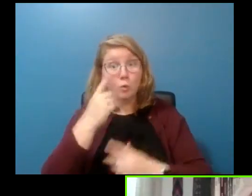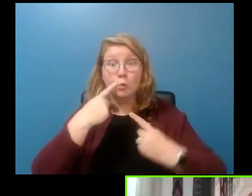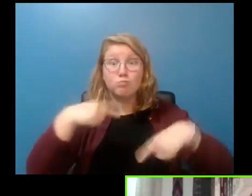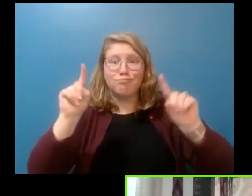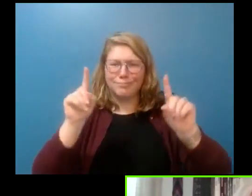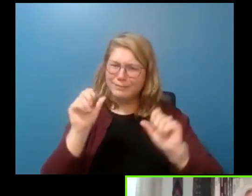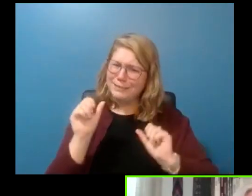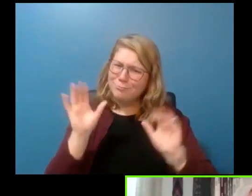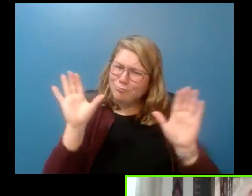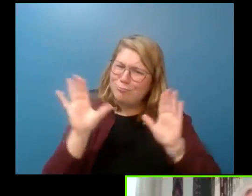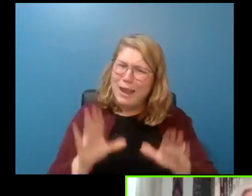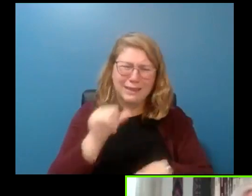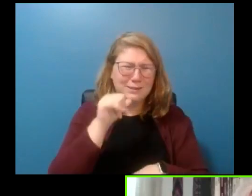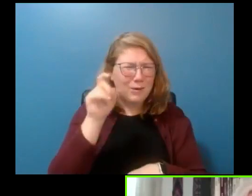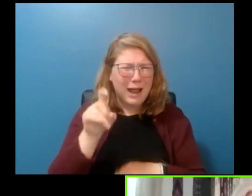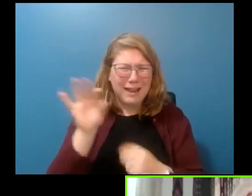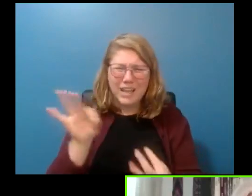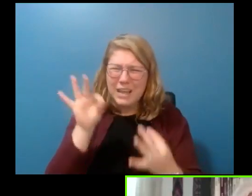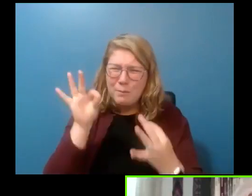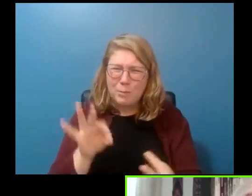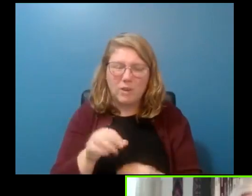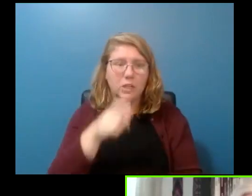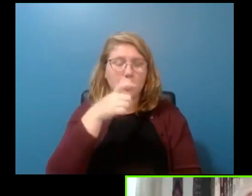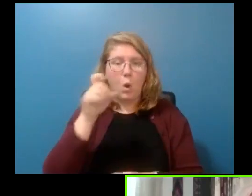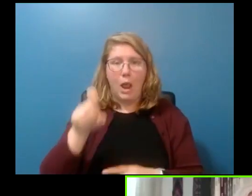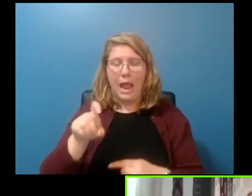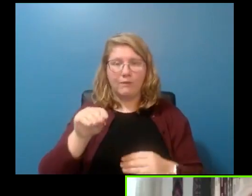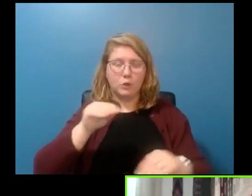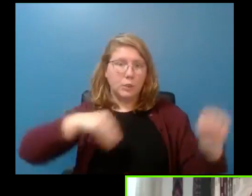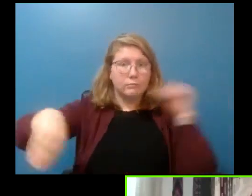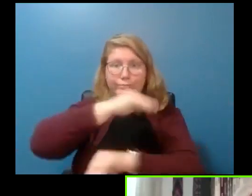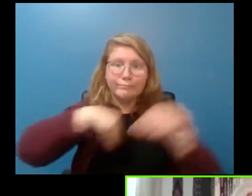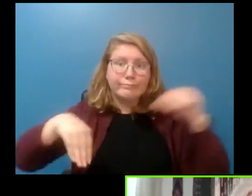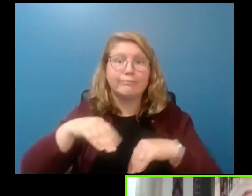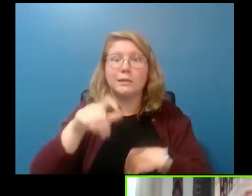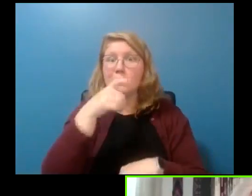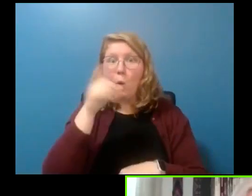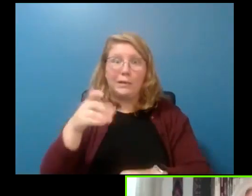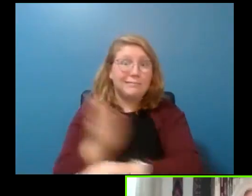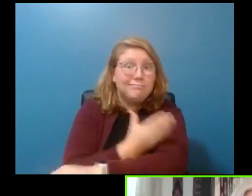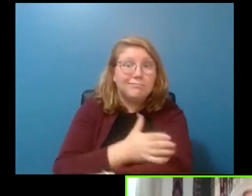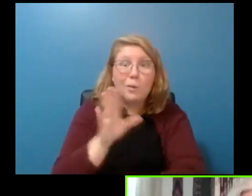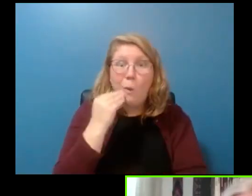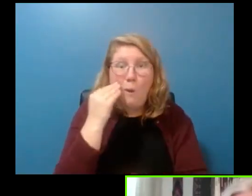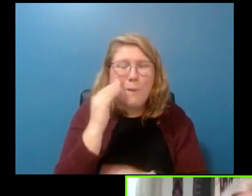hard during this time, but you can write notes to people. You can send -- you know we have